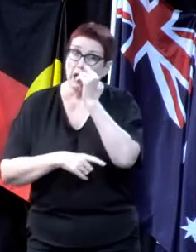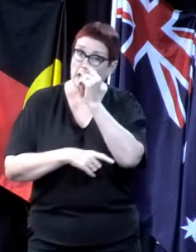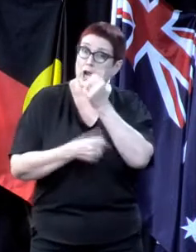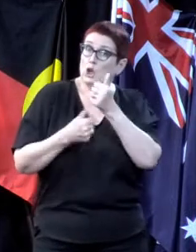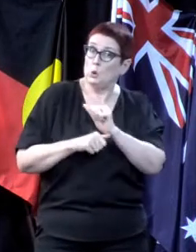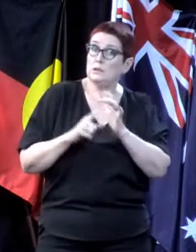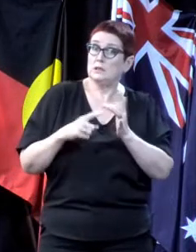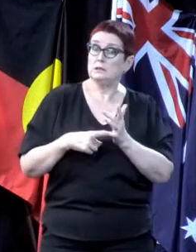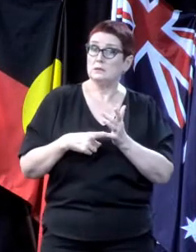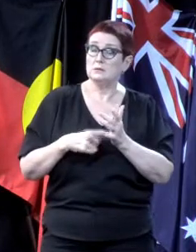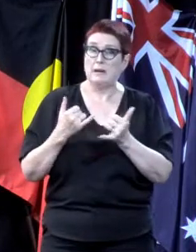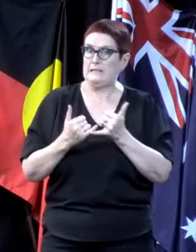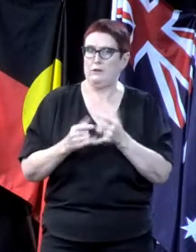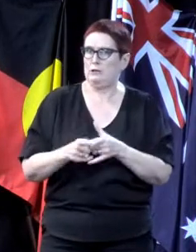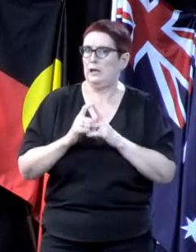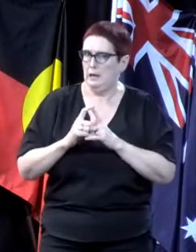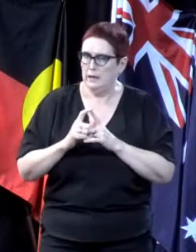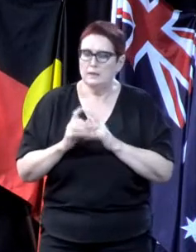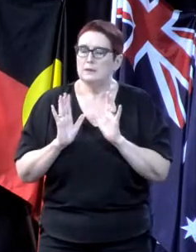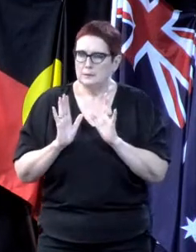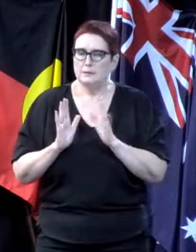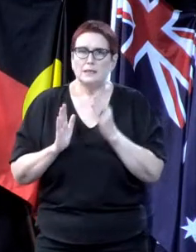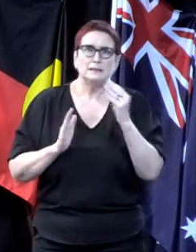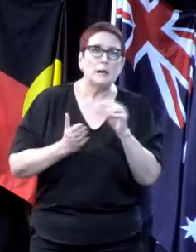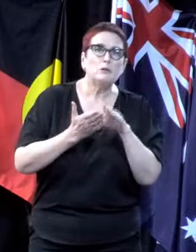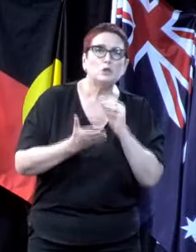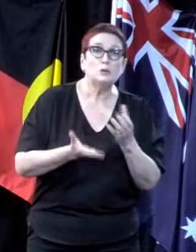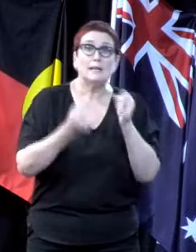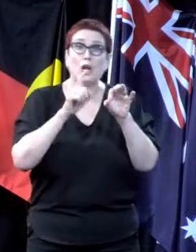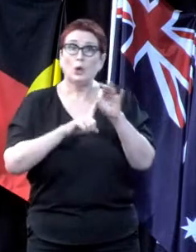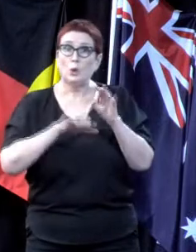So, I have students who've gone the QCE pathway, and there's the choice,